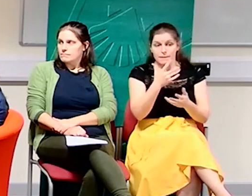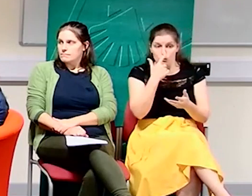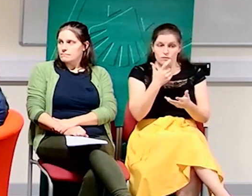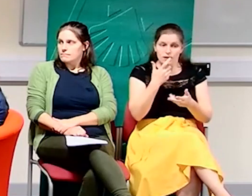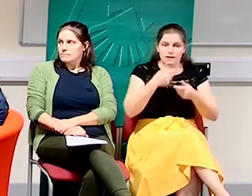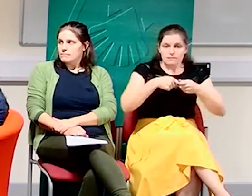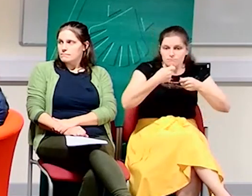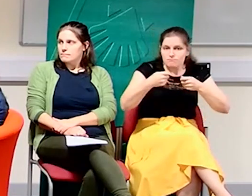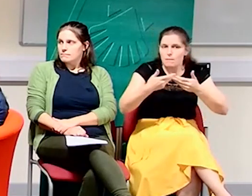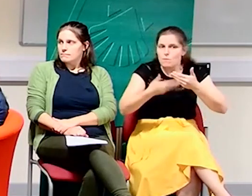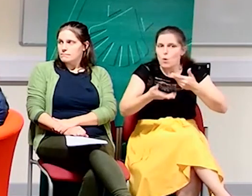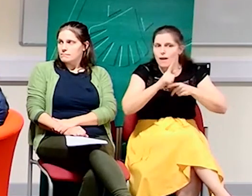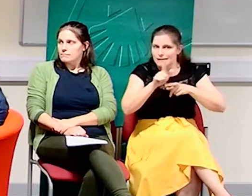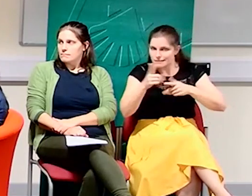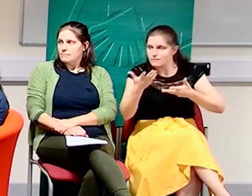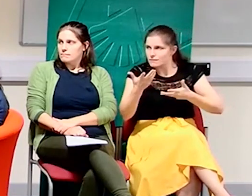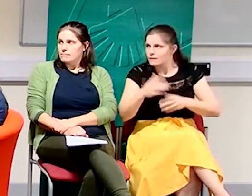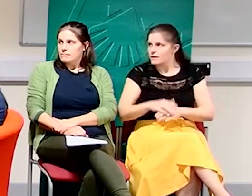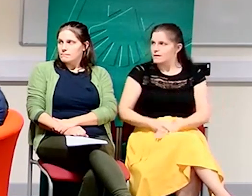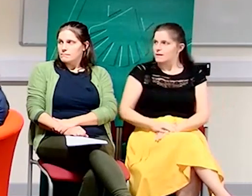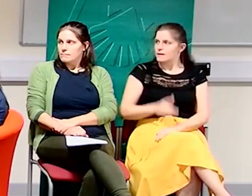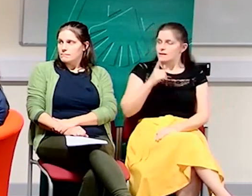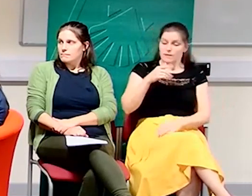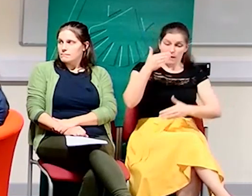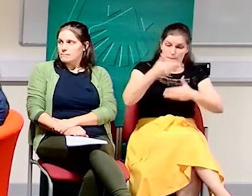some of the barriers the details of that barrier and there some of the things that we might do